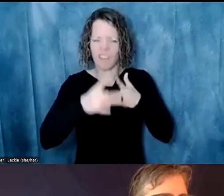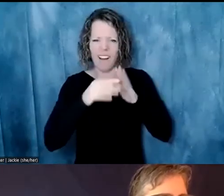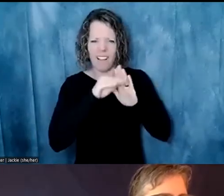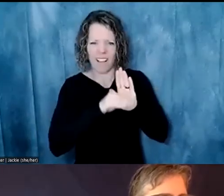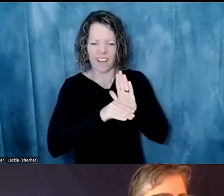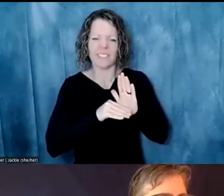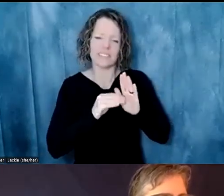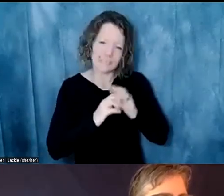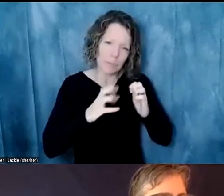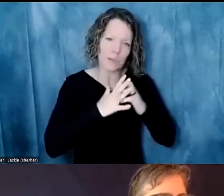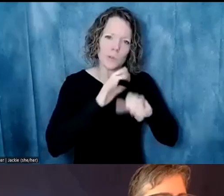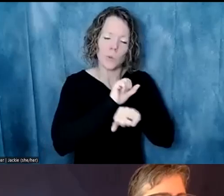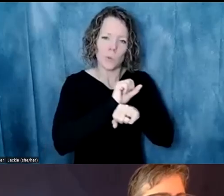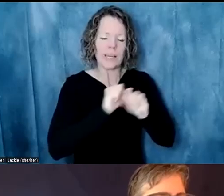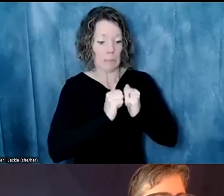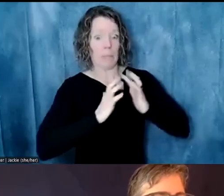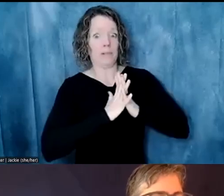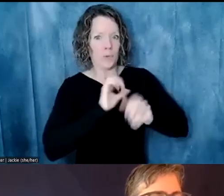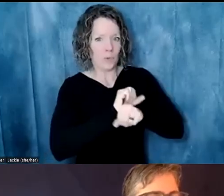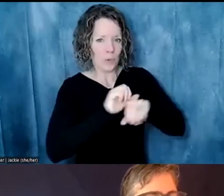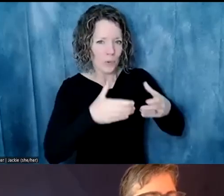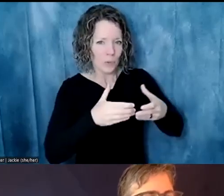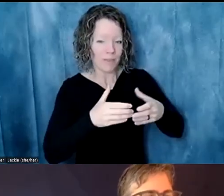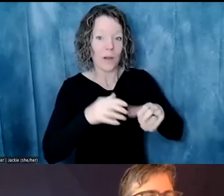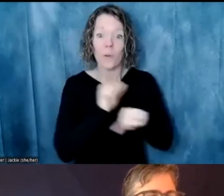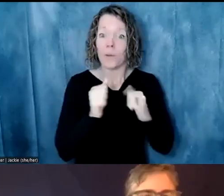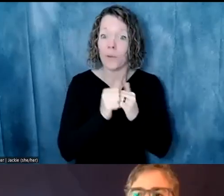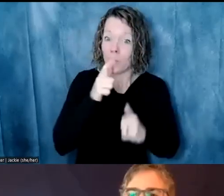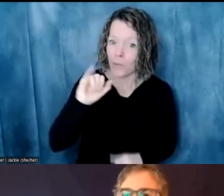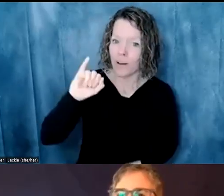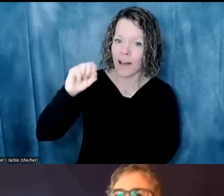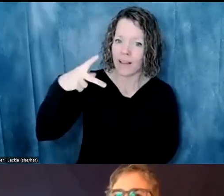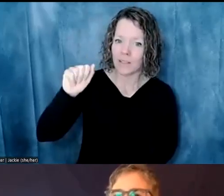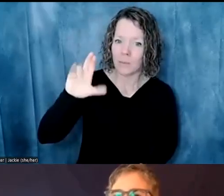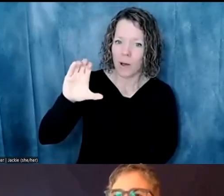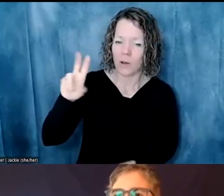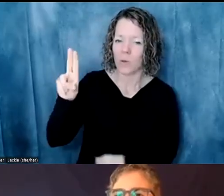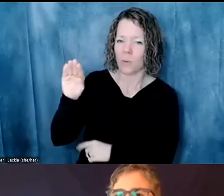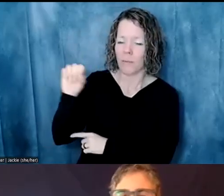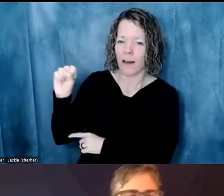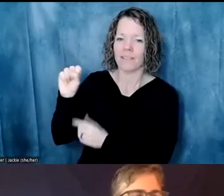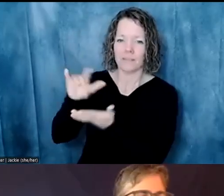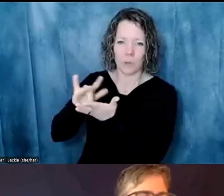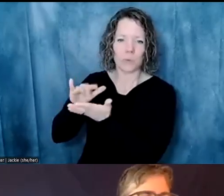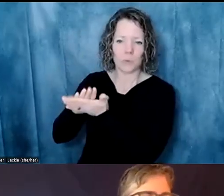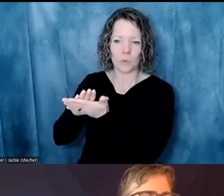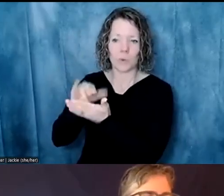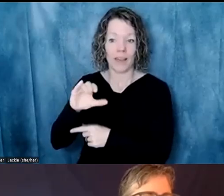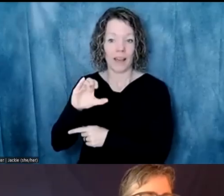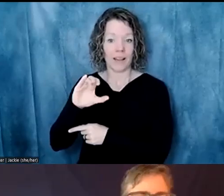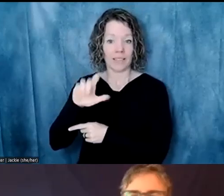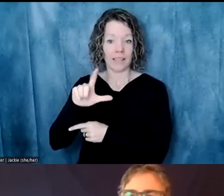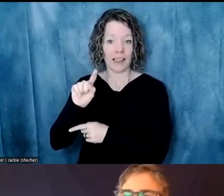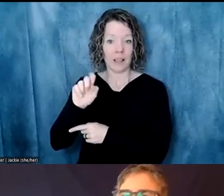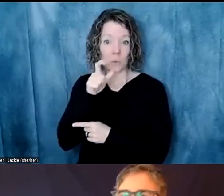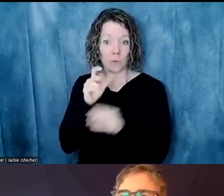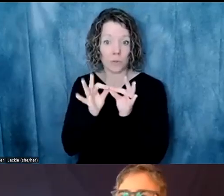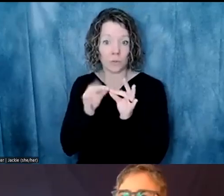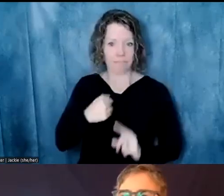both in collaboration with iSPARC from UMass Chan Medical School. Scott Francis is our third